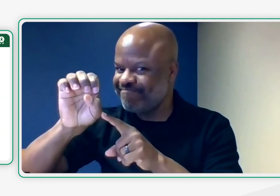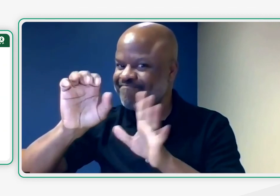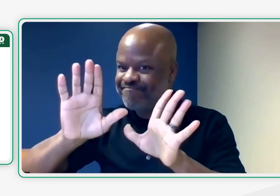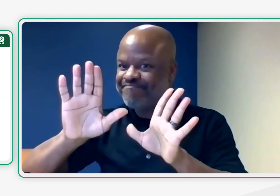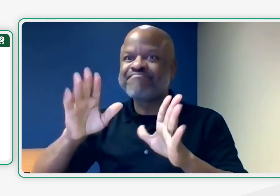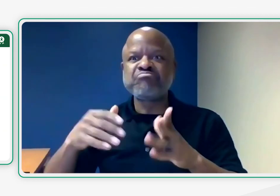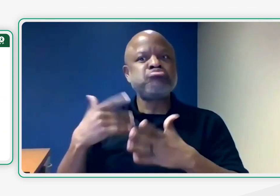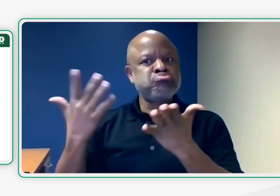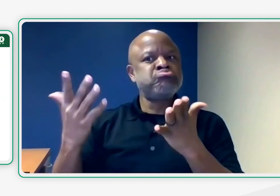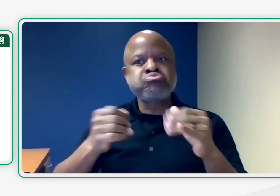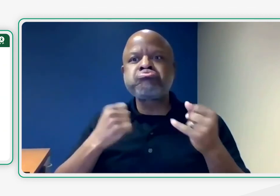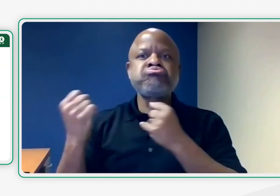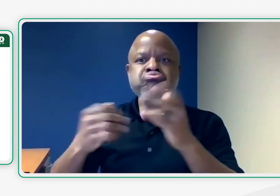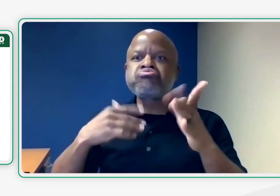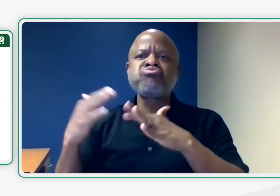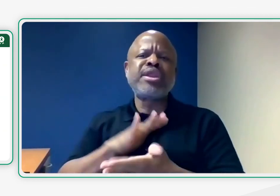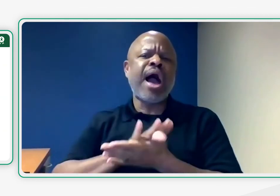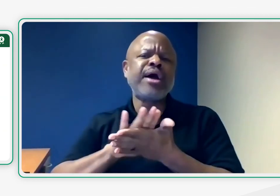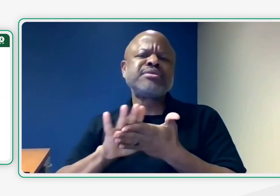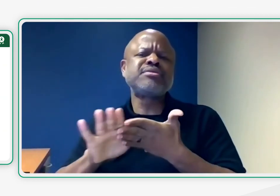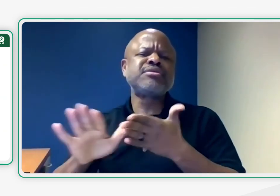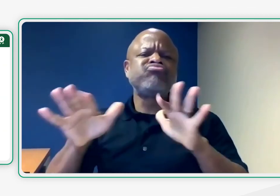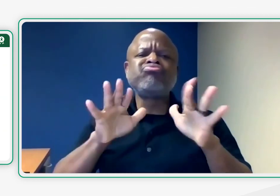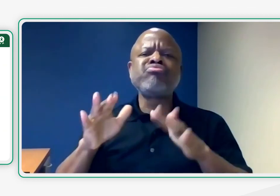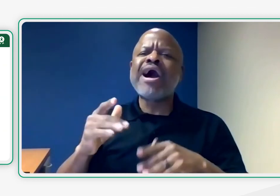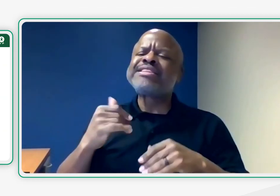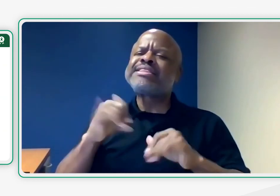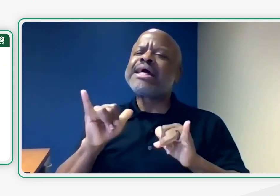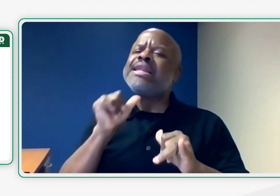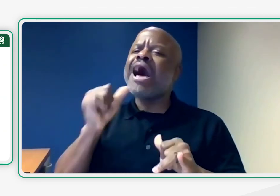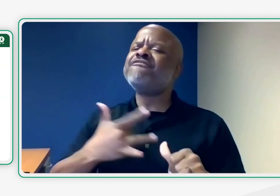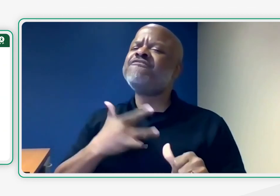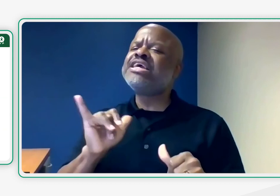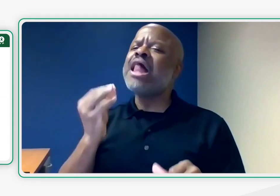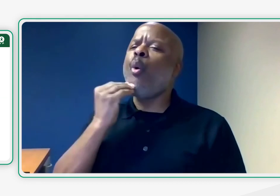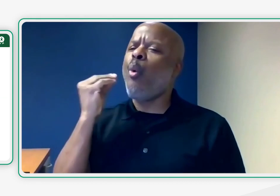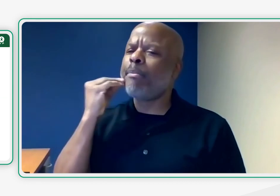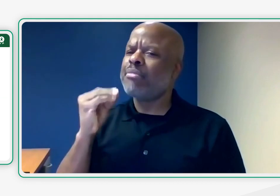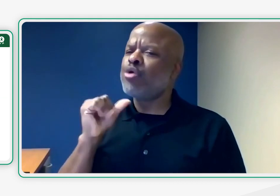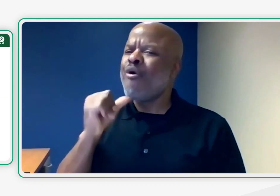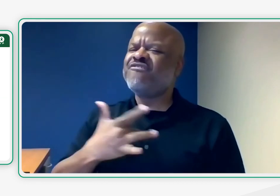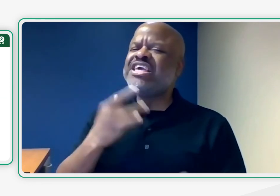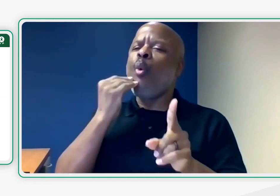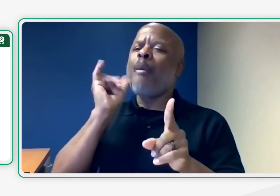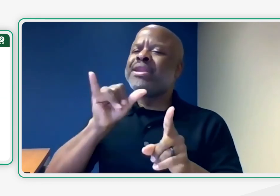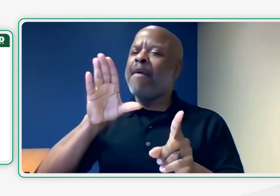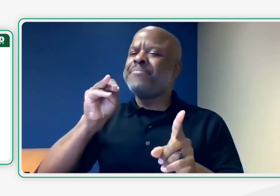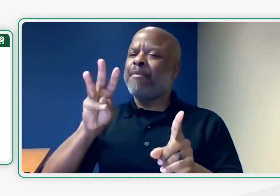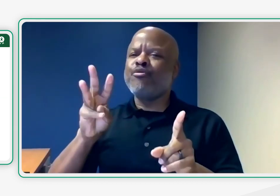buying or leasing a new car, or buying a used car. So again this was a nice luxury.